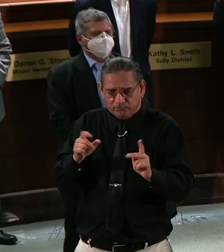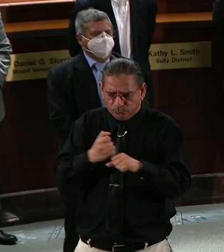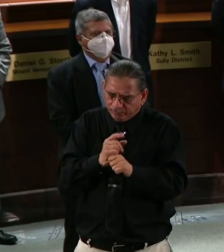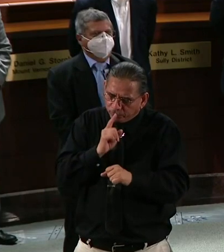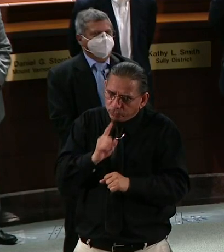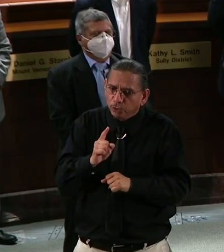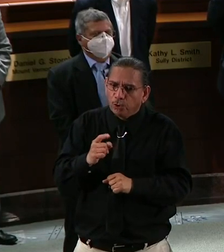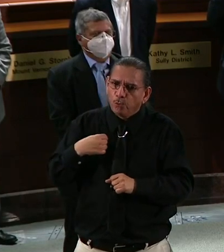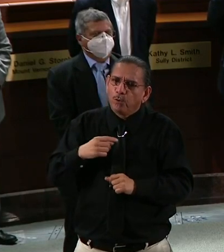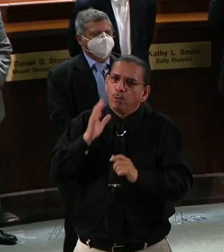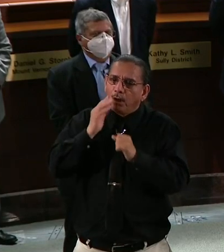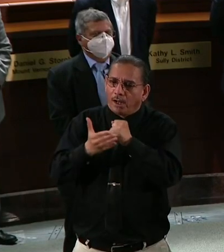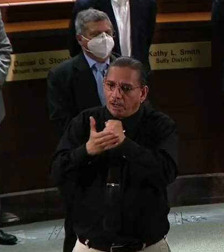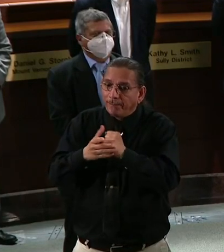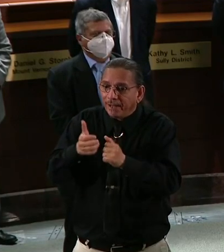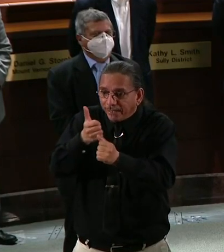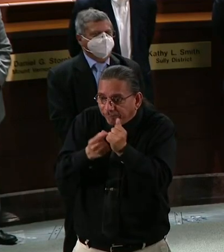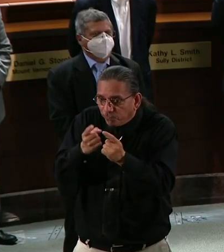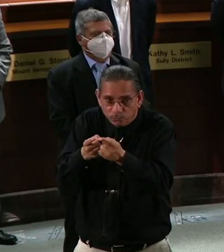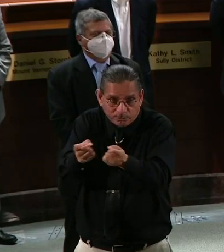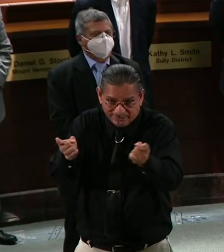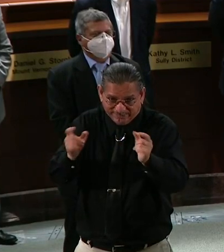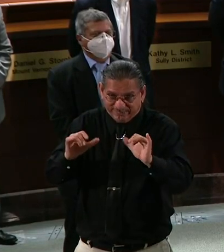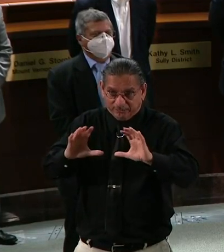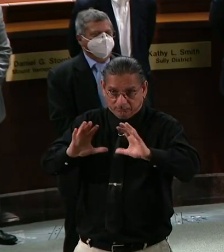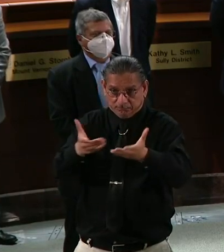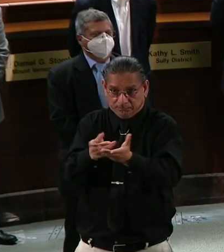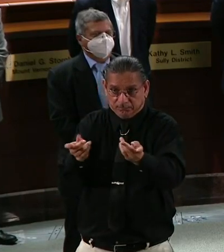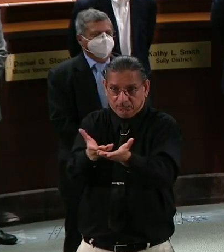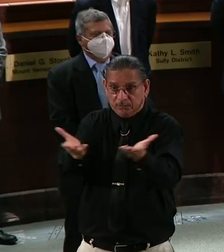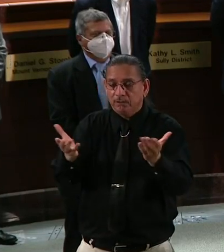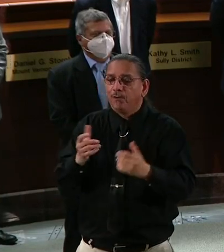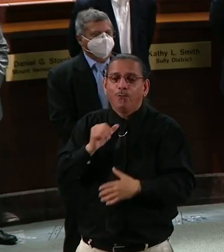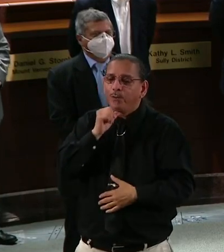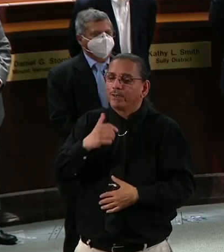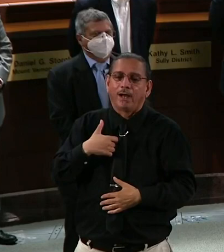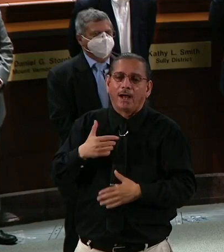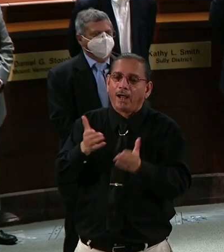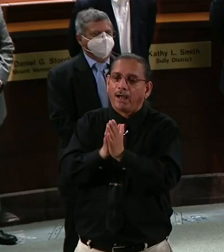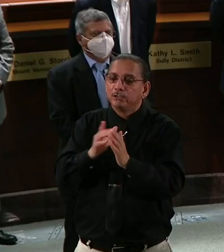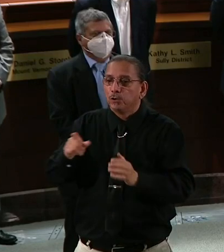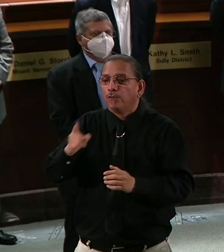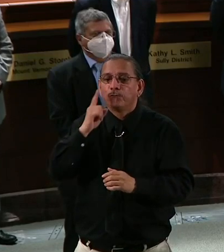BOYD LAUREN MEANT THIS YES SAID